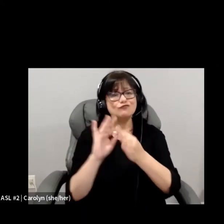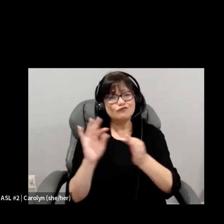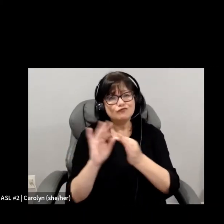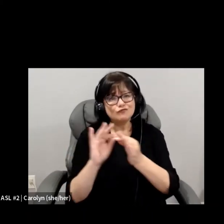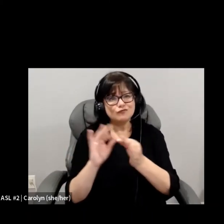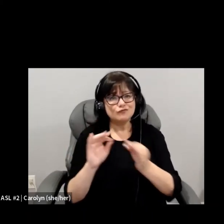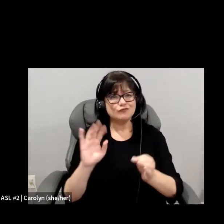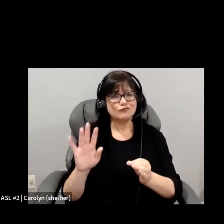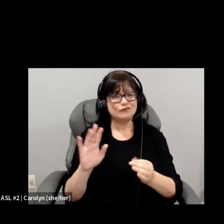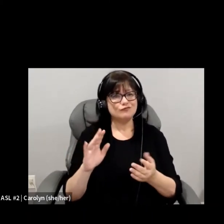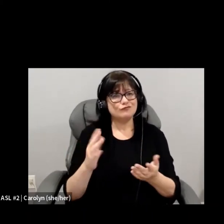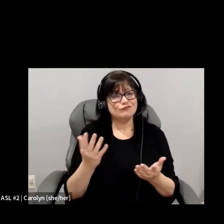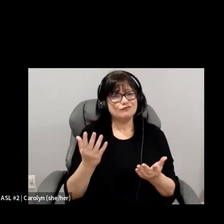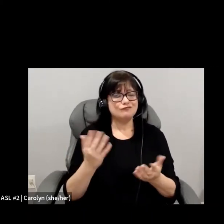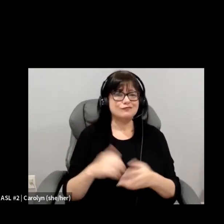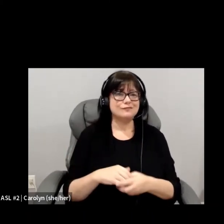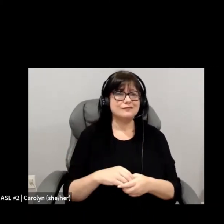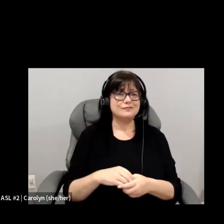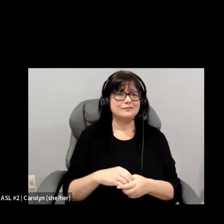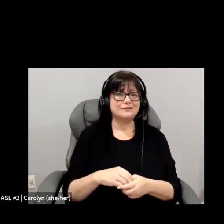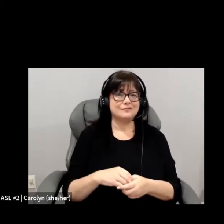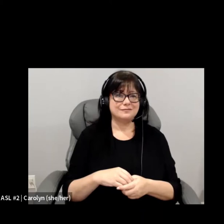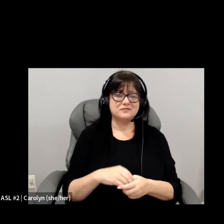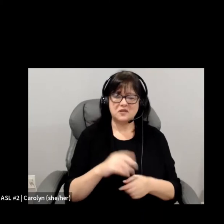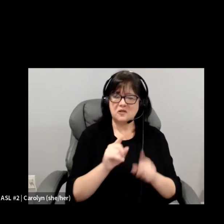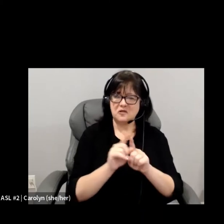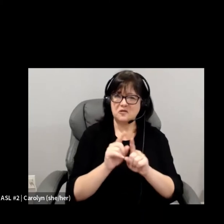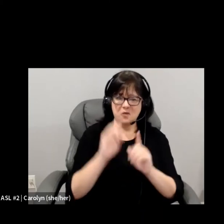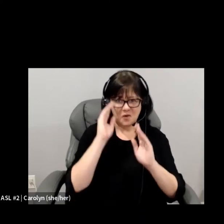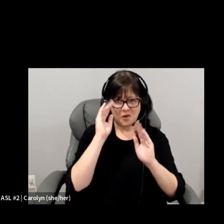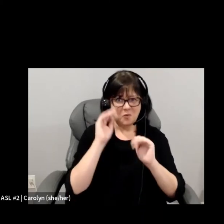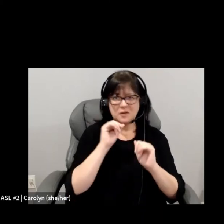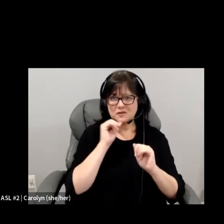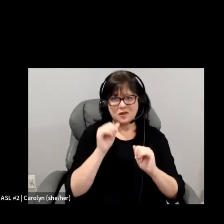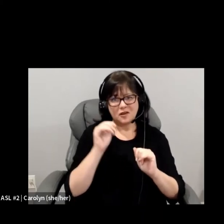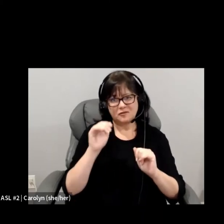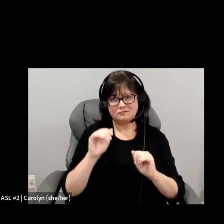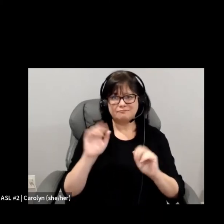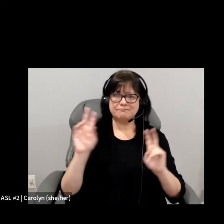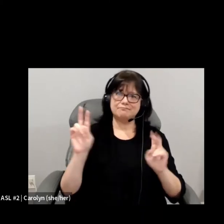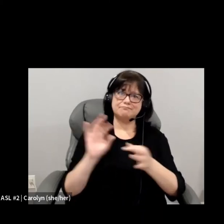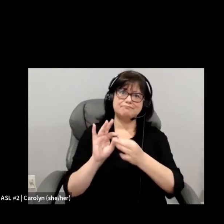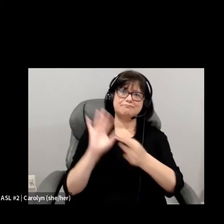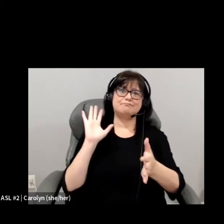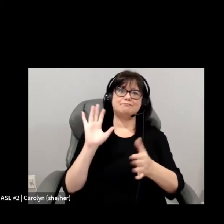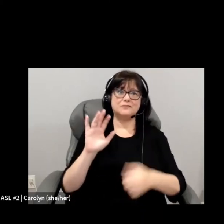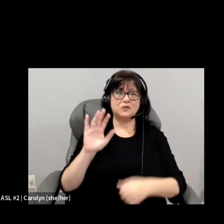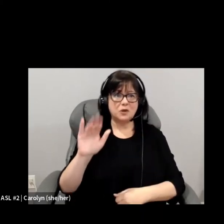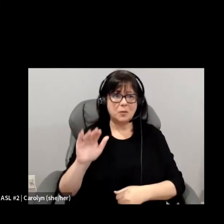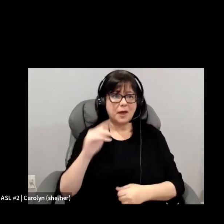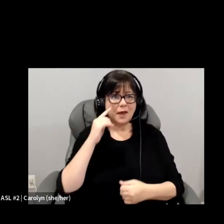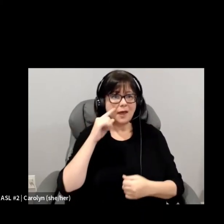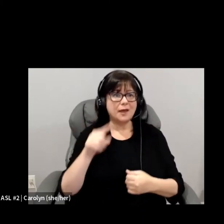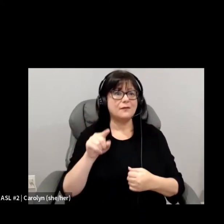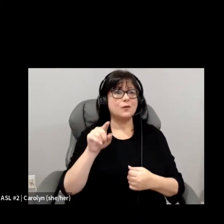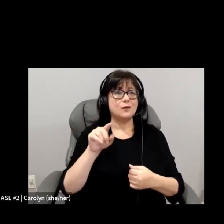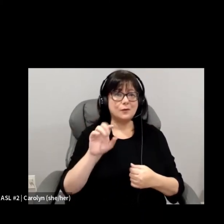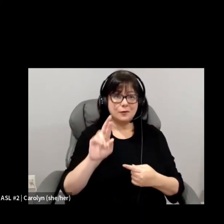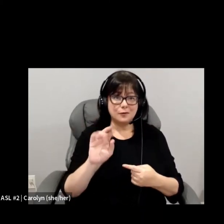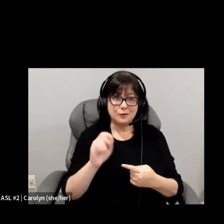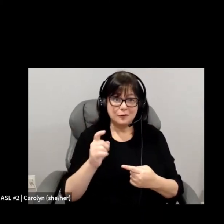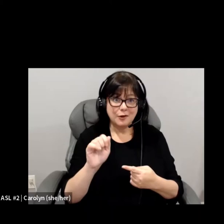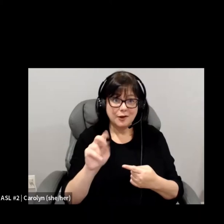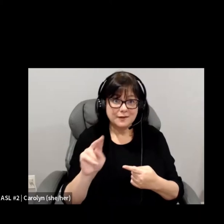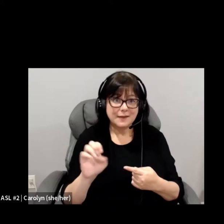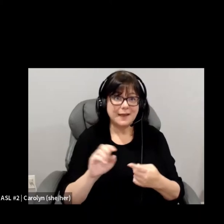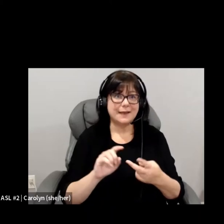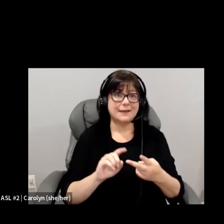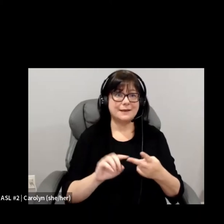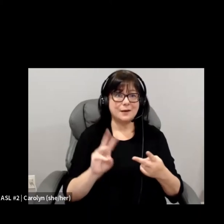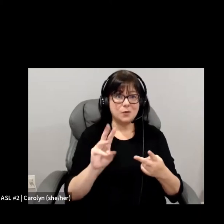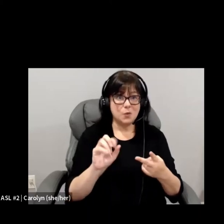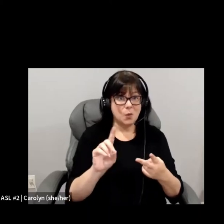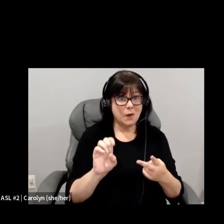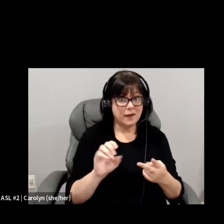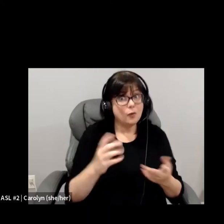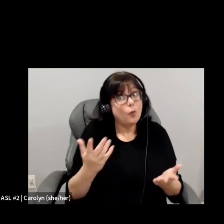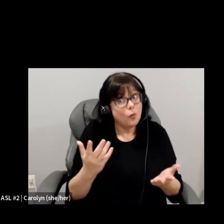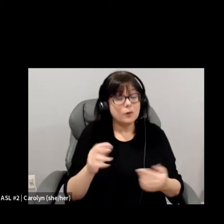I HOPE IT'S NOT GOOD-BYE FOR ROXANNE OR WADE OR RICK.